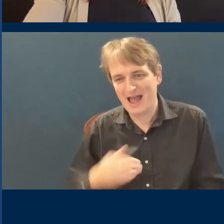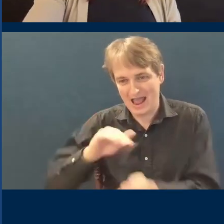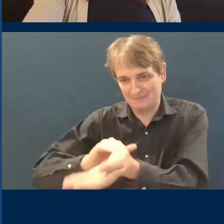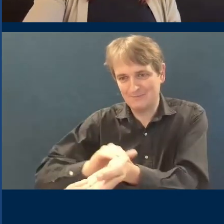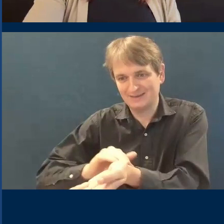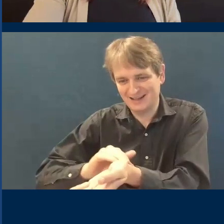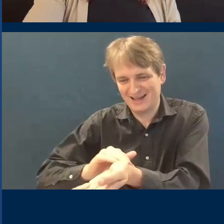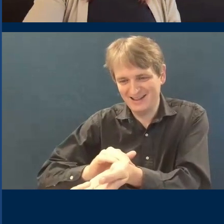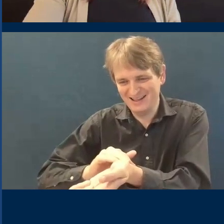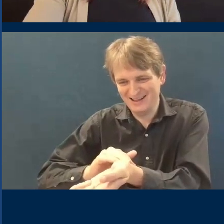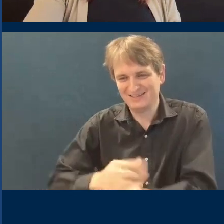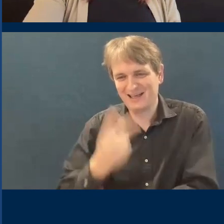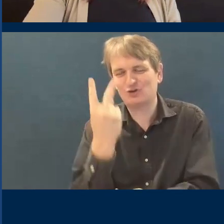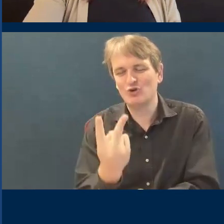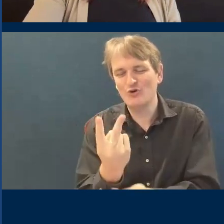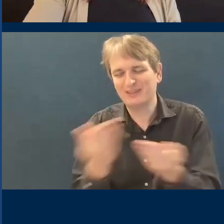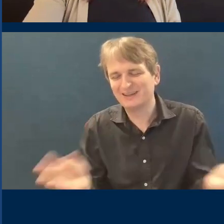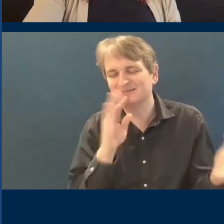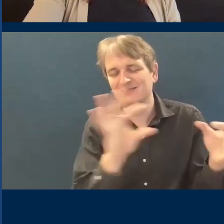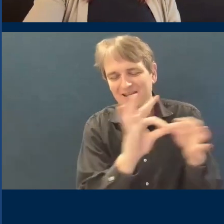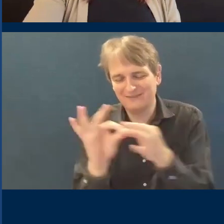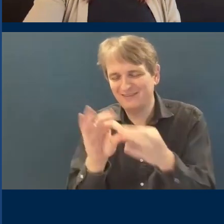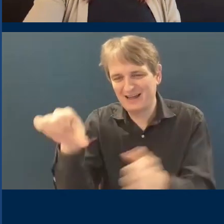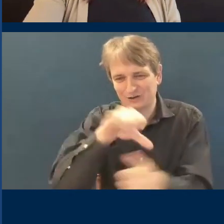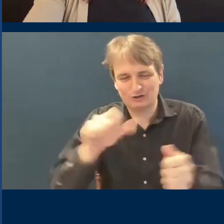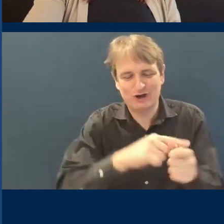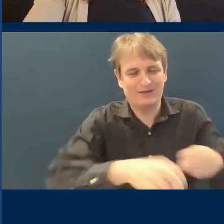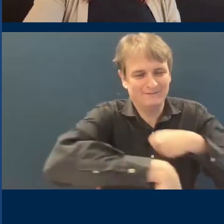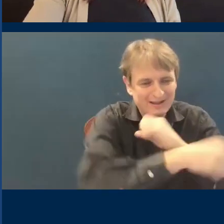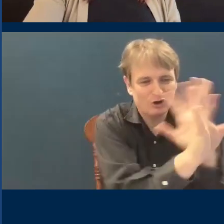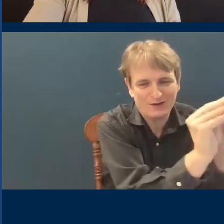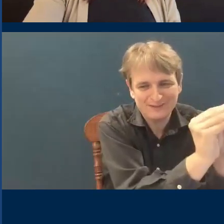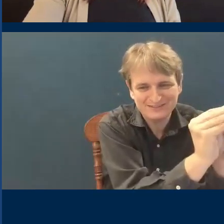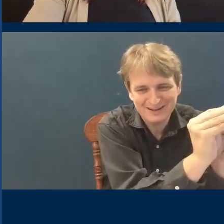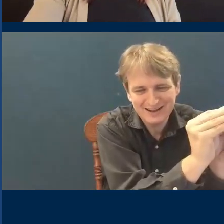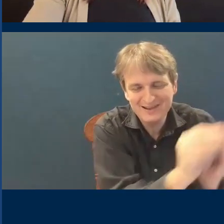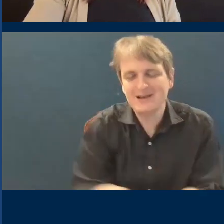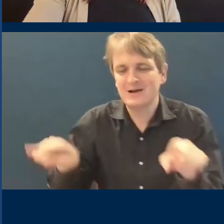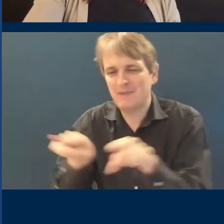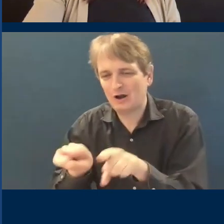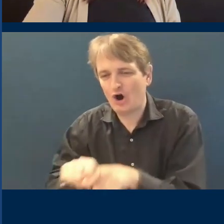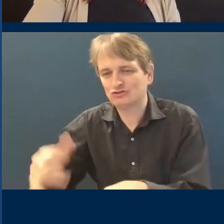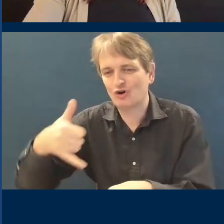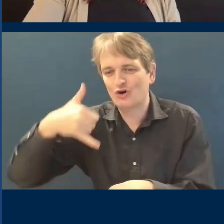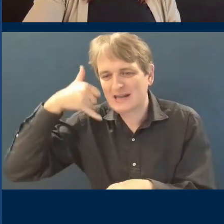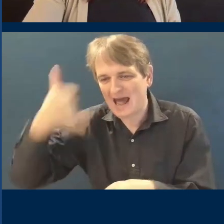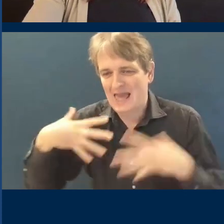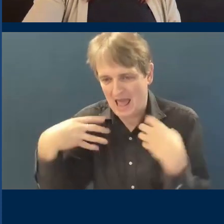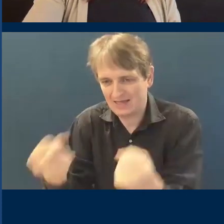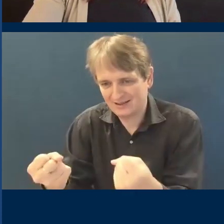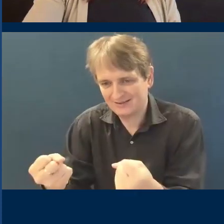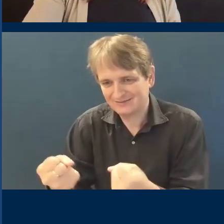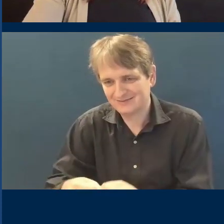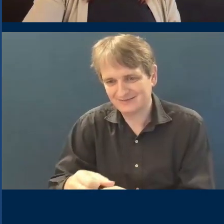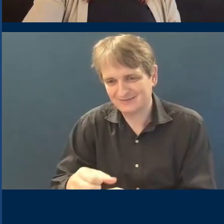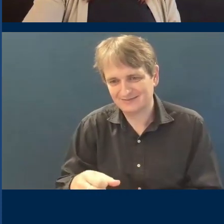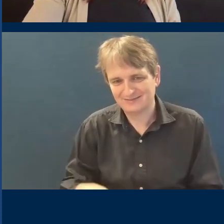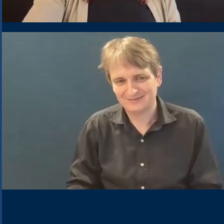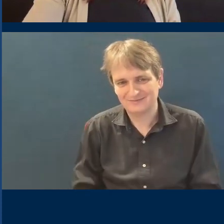So for, you know, medical mental health. We're talking about that. We were talking about video conferencing. But we're also talking about telehealth.